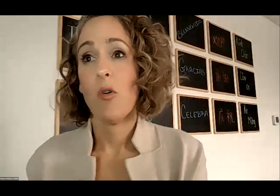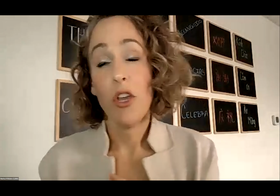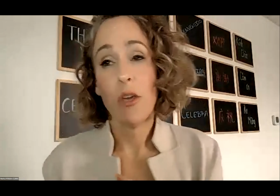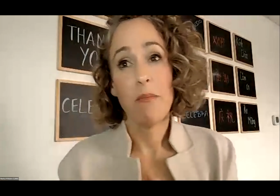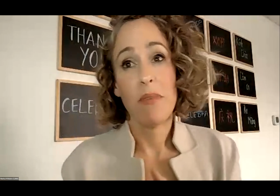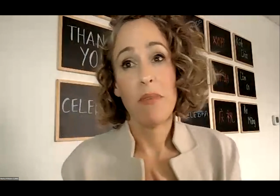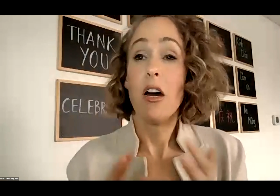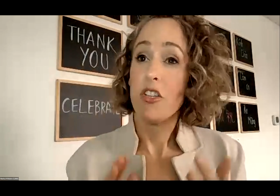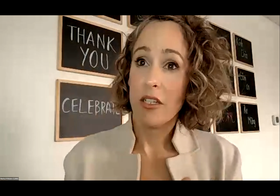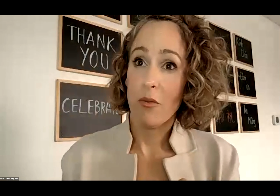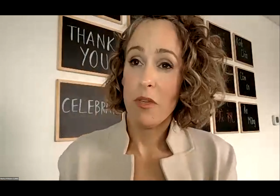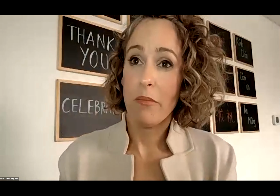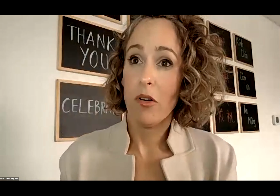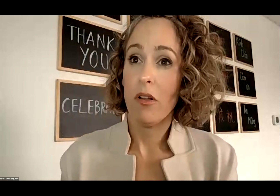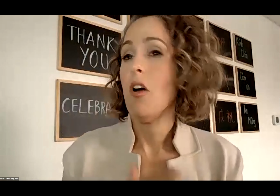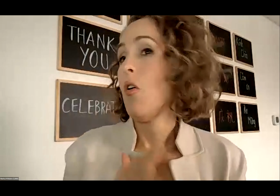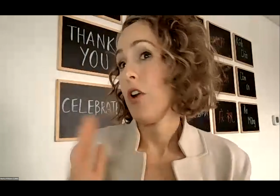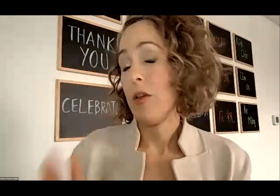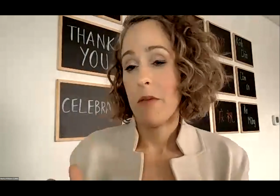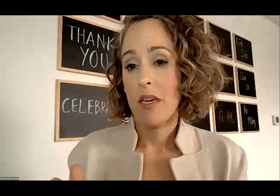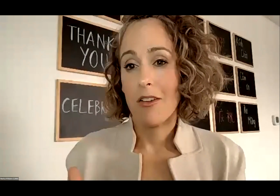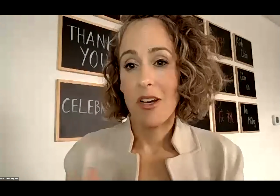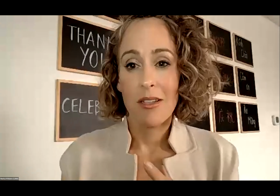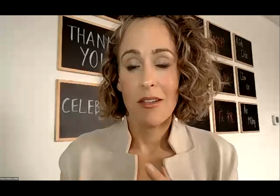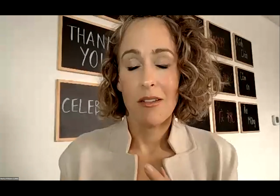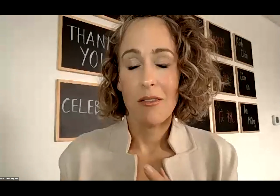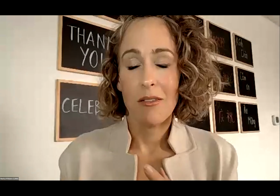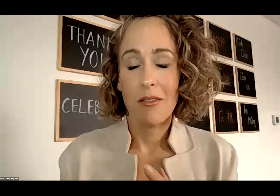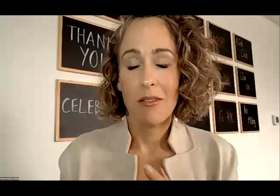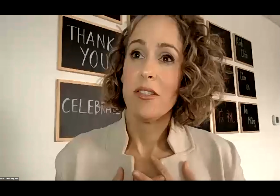or you might be contracting with people or you might be contracting with an agency